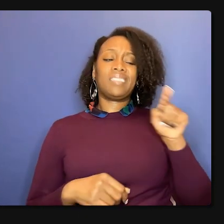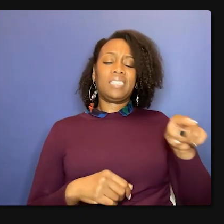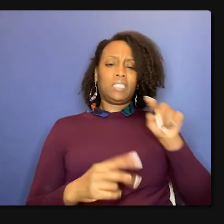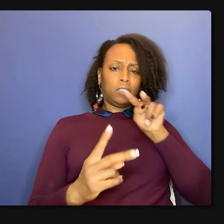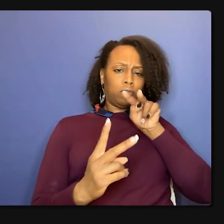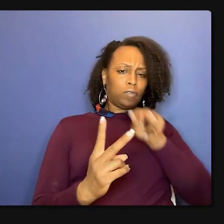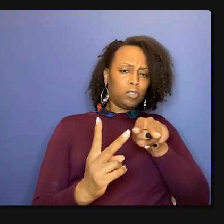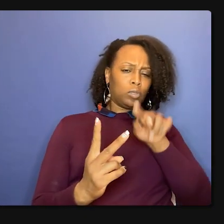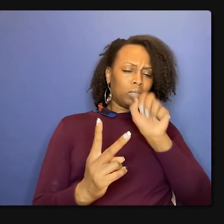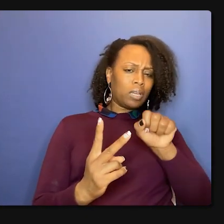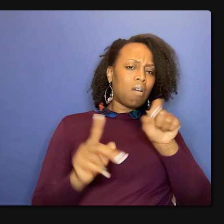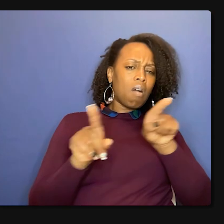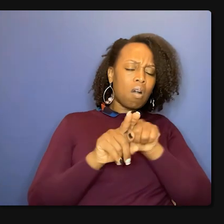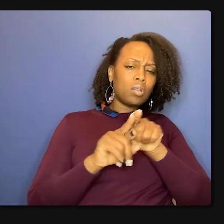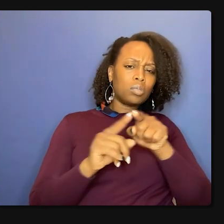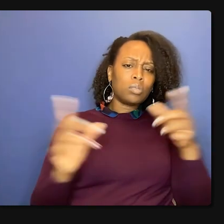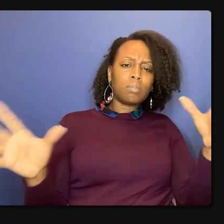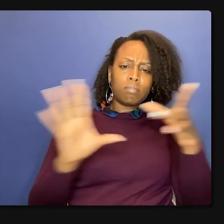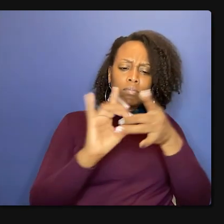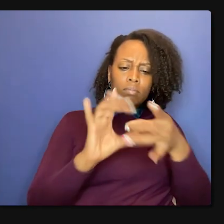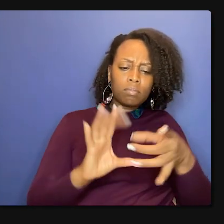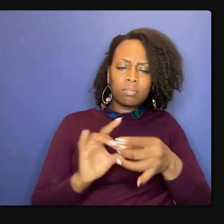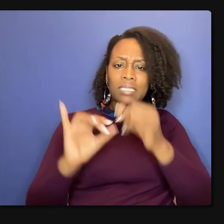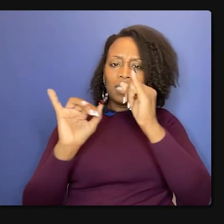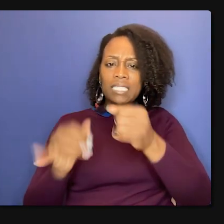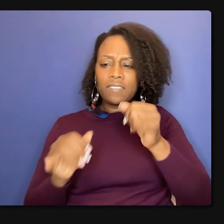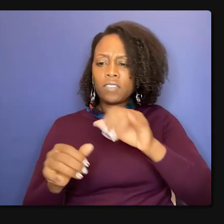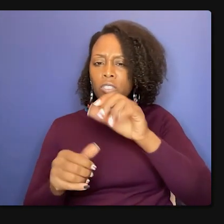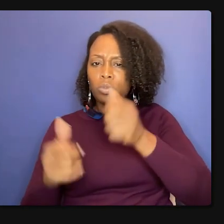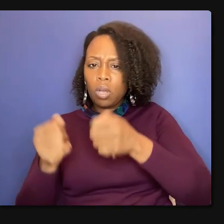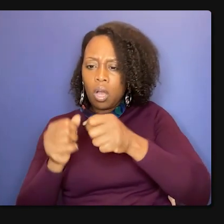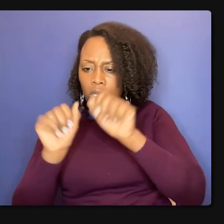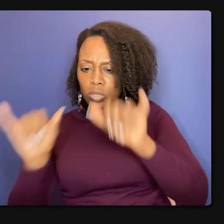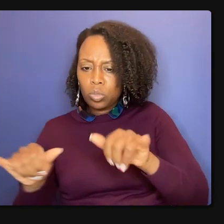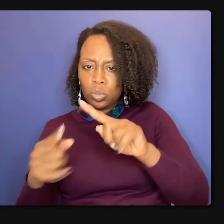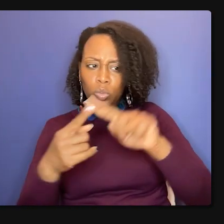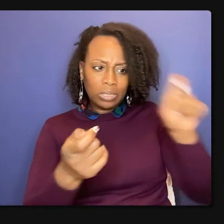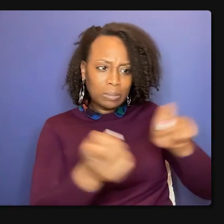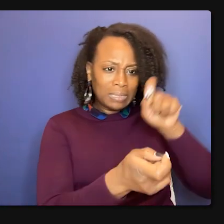In this view, you can also pair individual consoles to specific controllers.